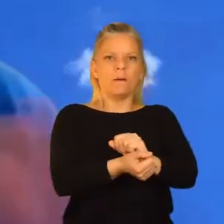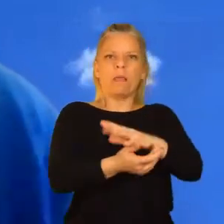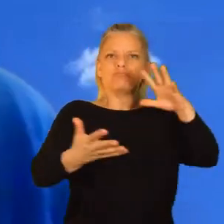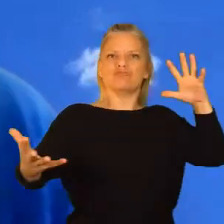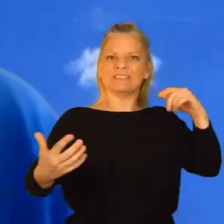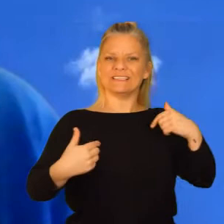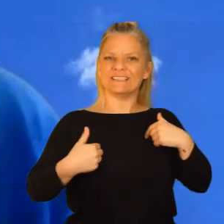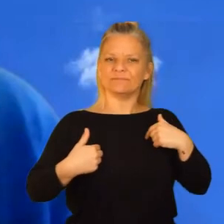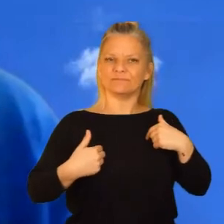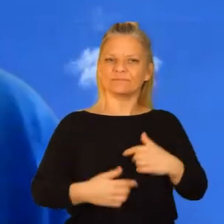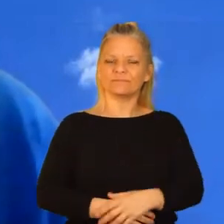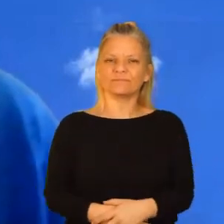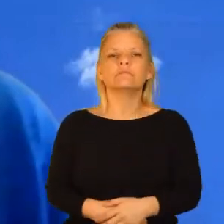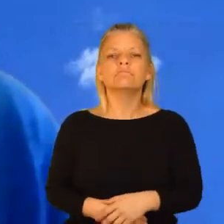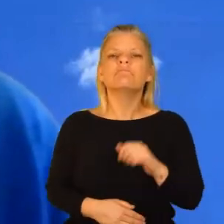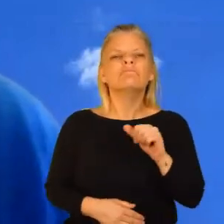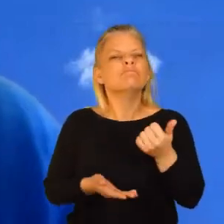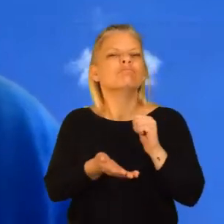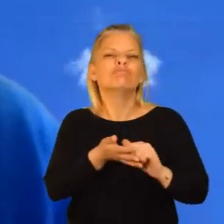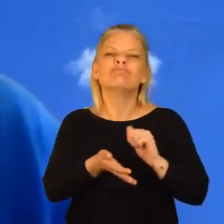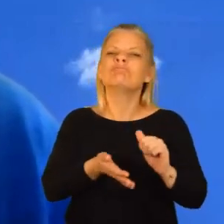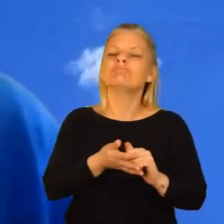and externally. _People are making decisions and choices